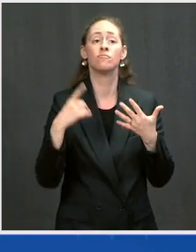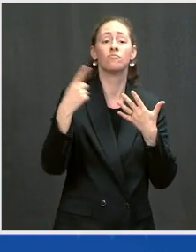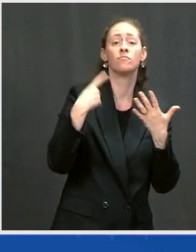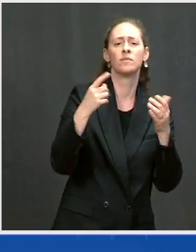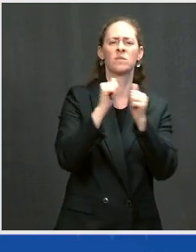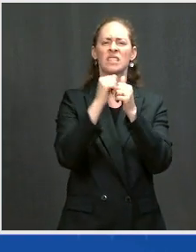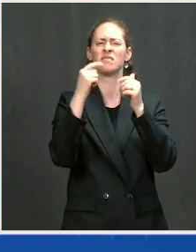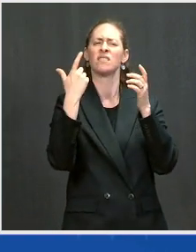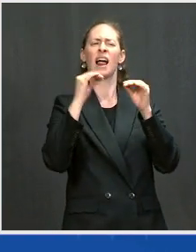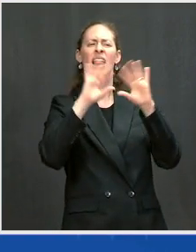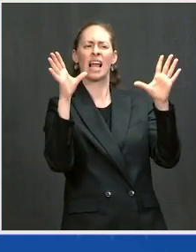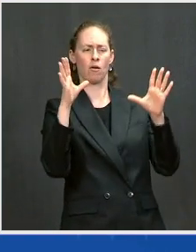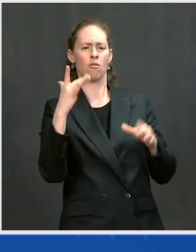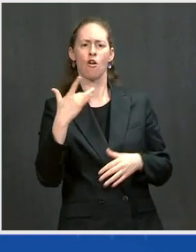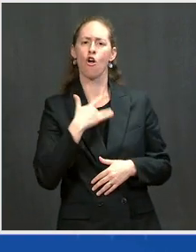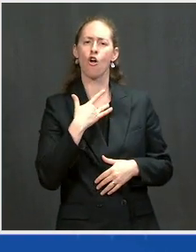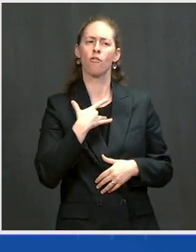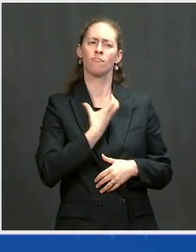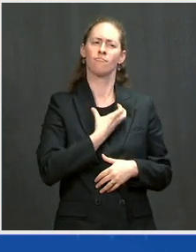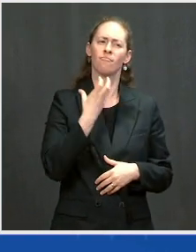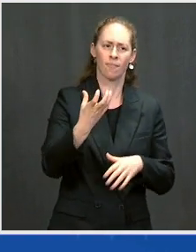And that's how Rangers lead. That's how you lead.